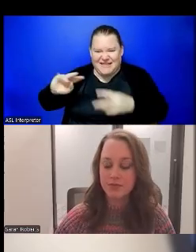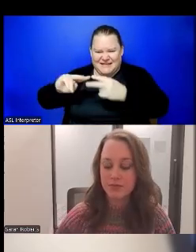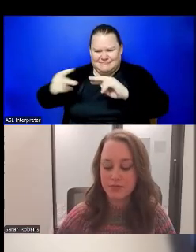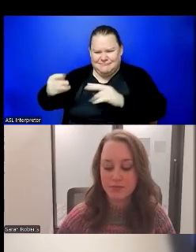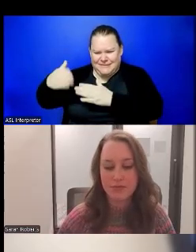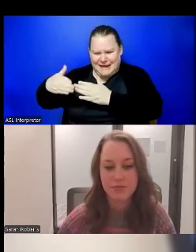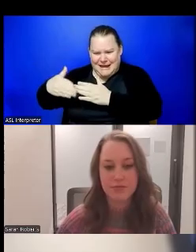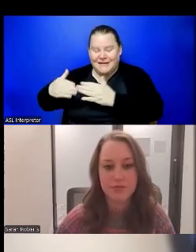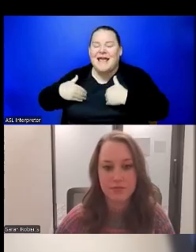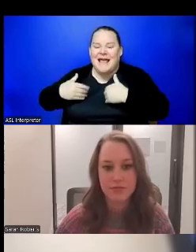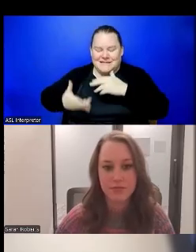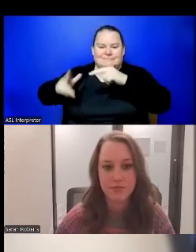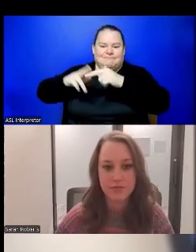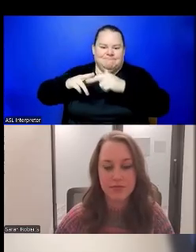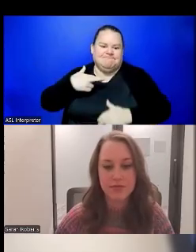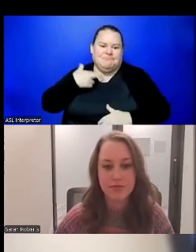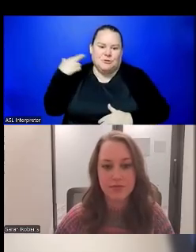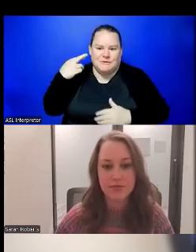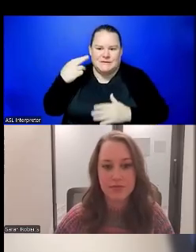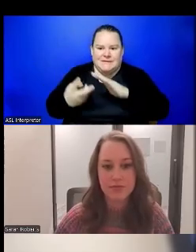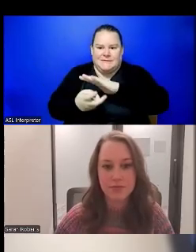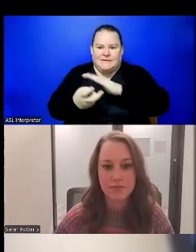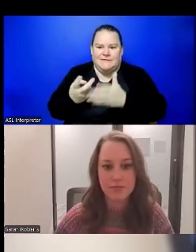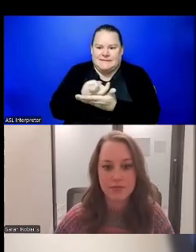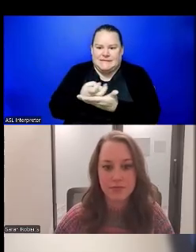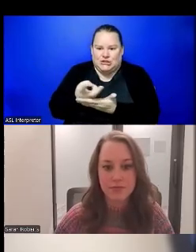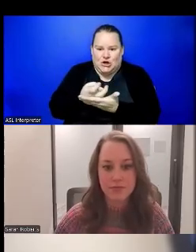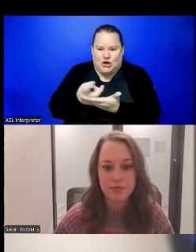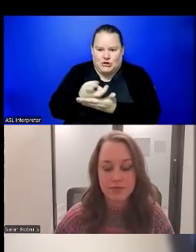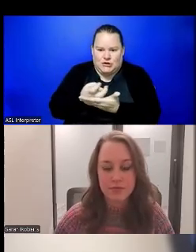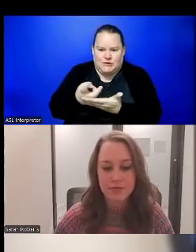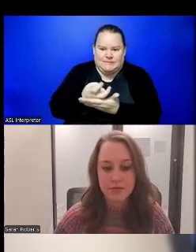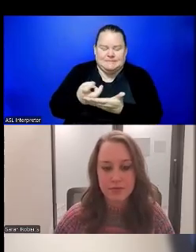risk of seizures, the second most common cause is you.